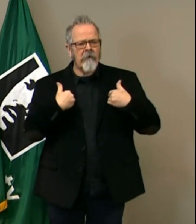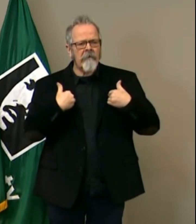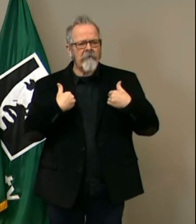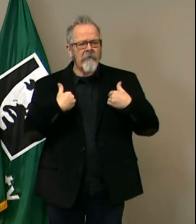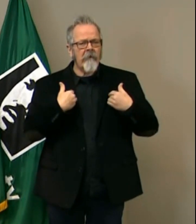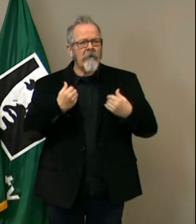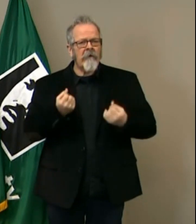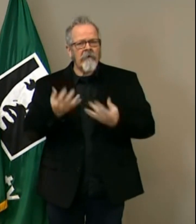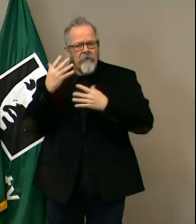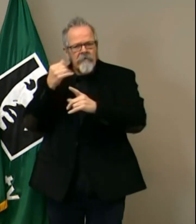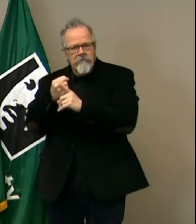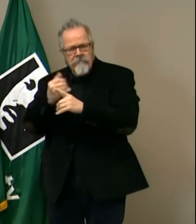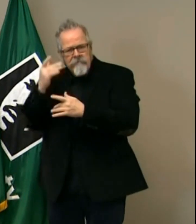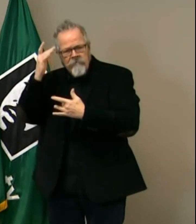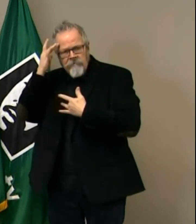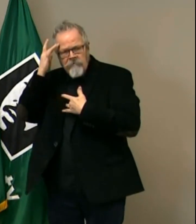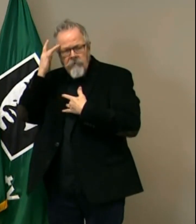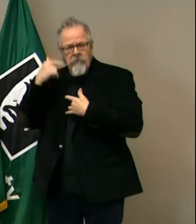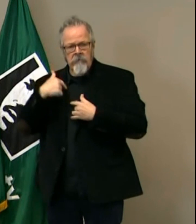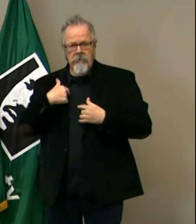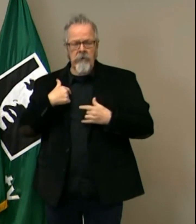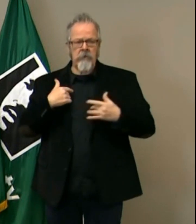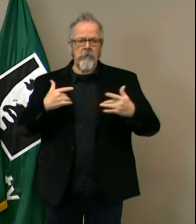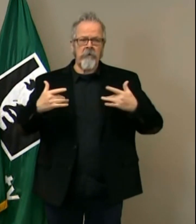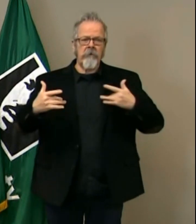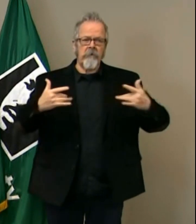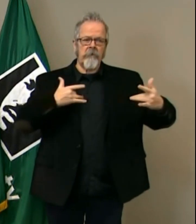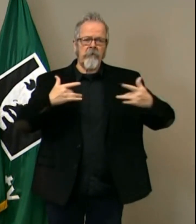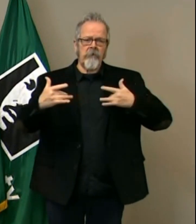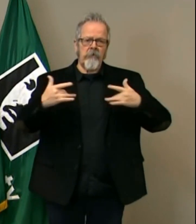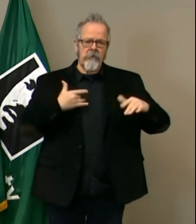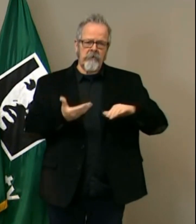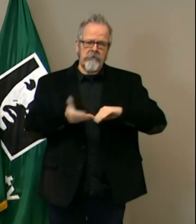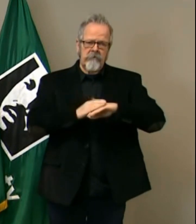experts from King County and the state conferred yesterday on next steps it